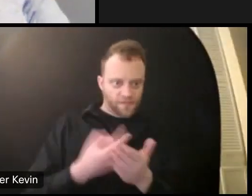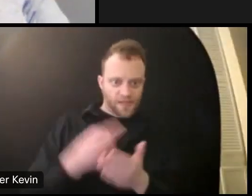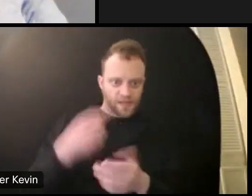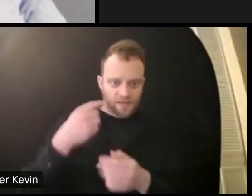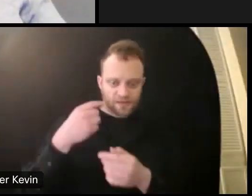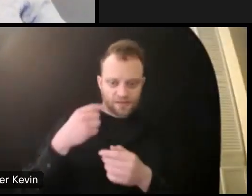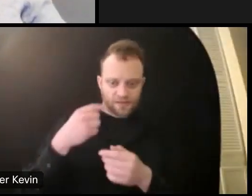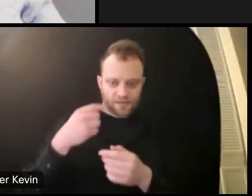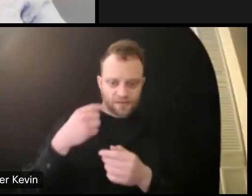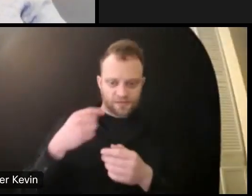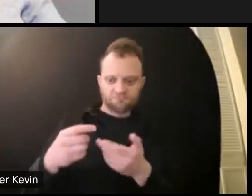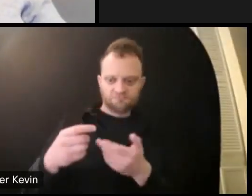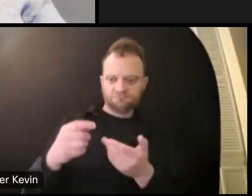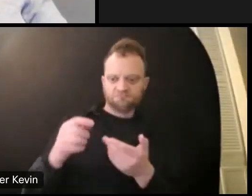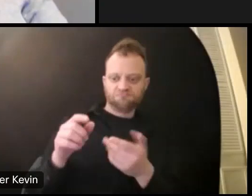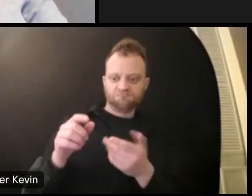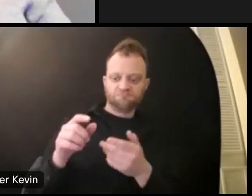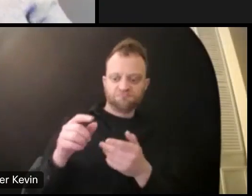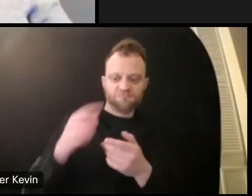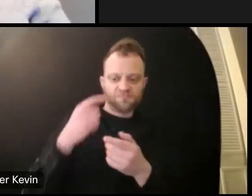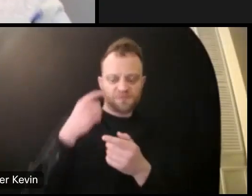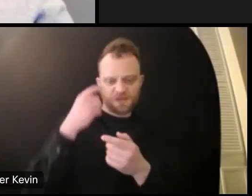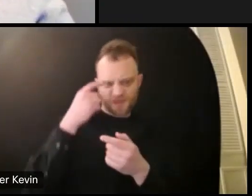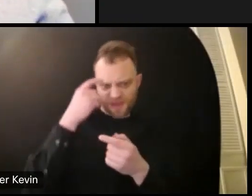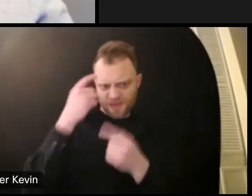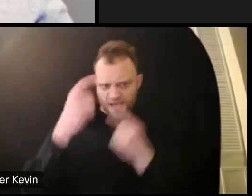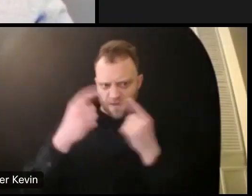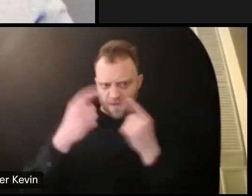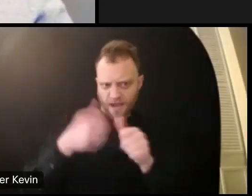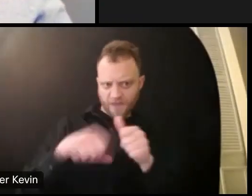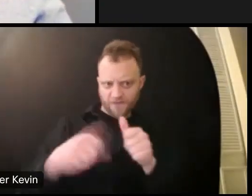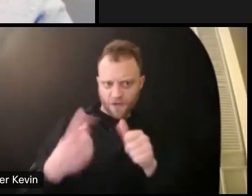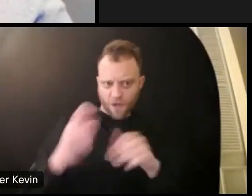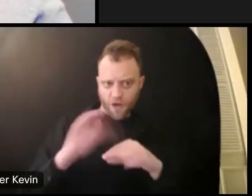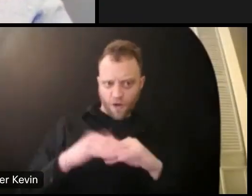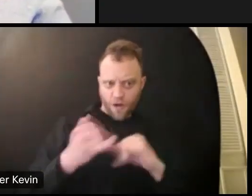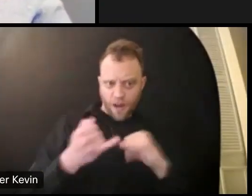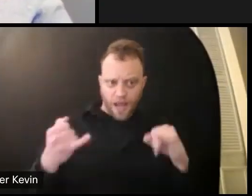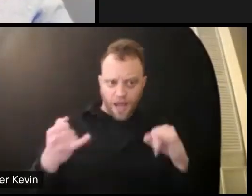So that's just something to think about. Kent point it out too, with regards to someone bringing